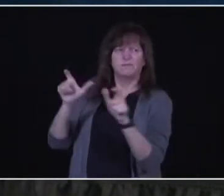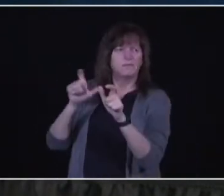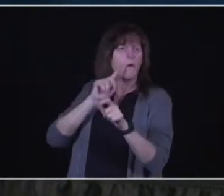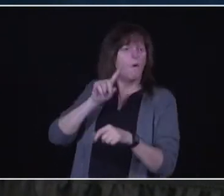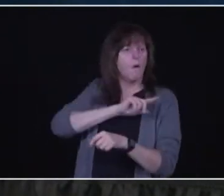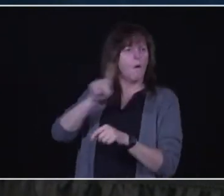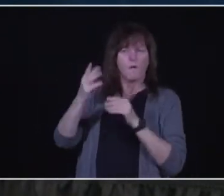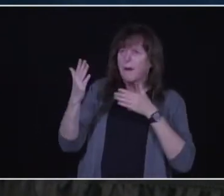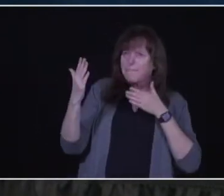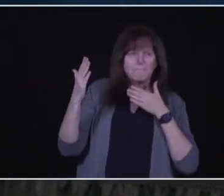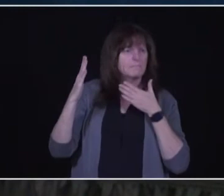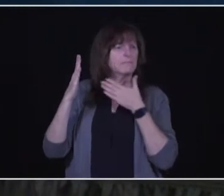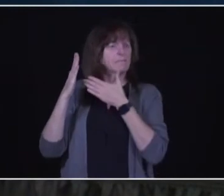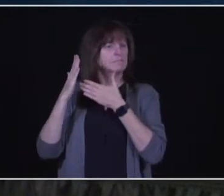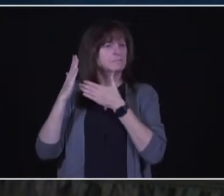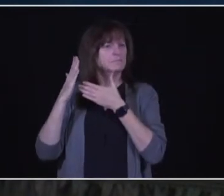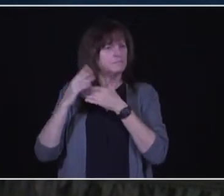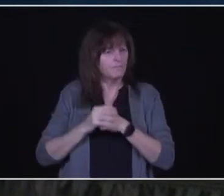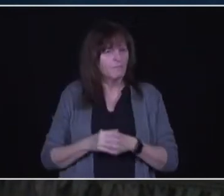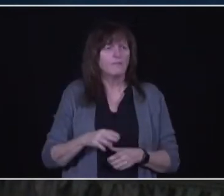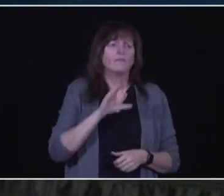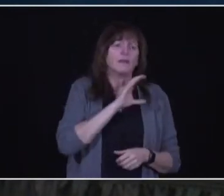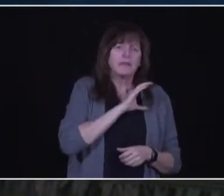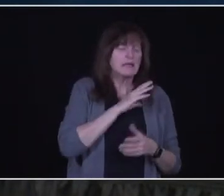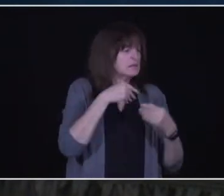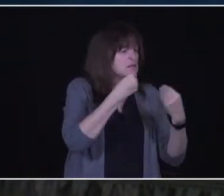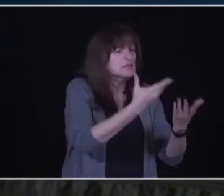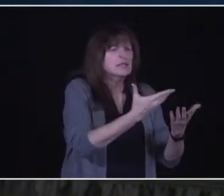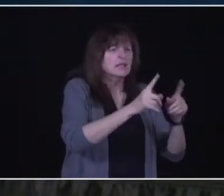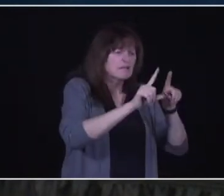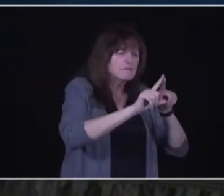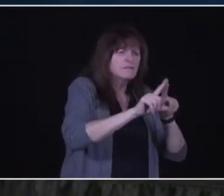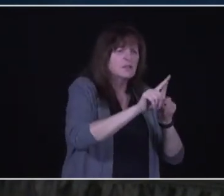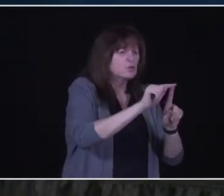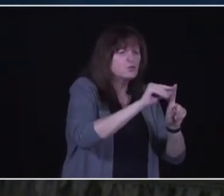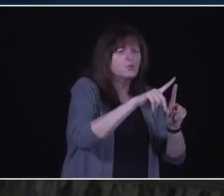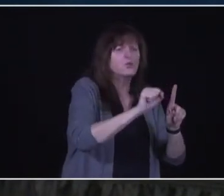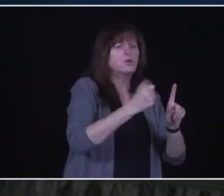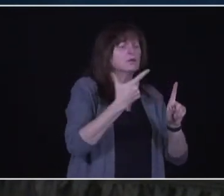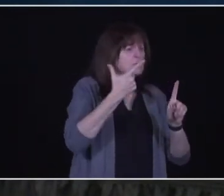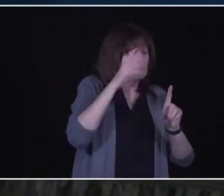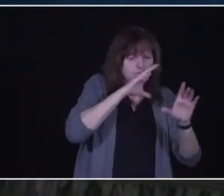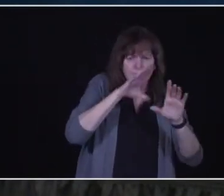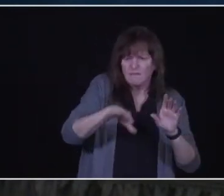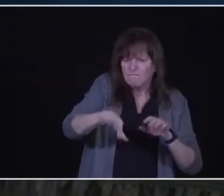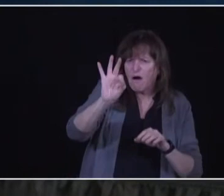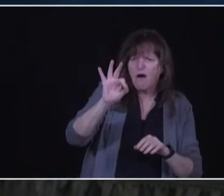tools to locate victims and crack down on traffickers. Fighting human trafficking takes cooperation and collaboration